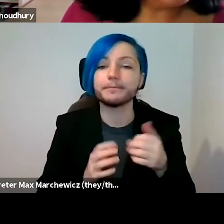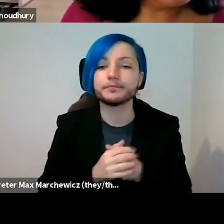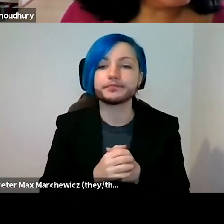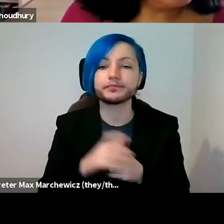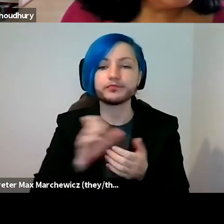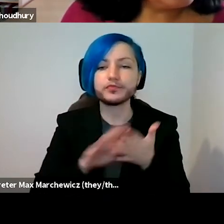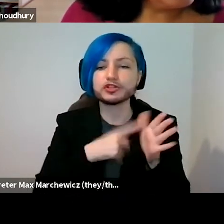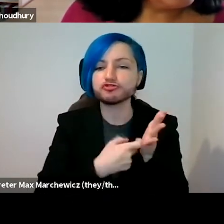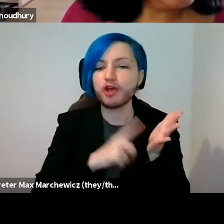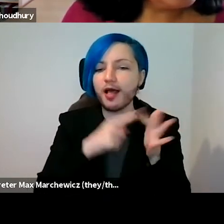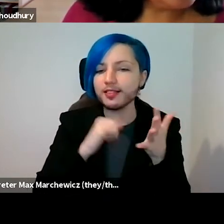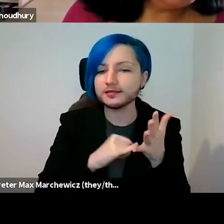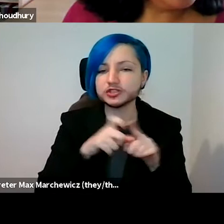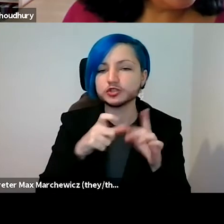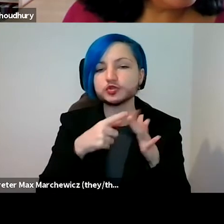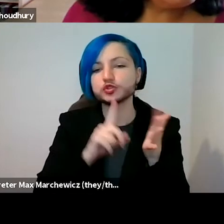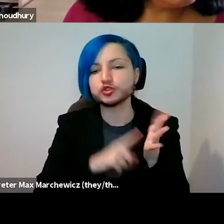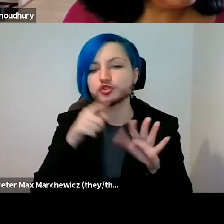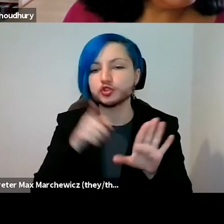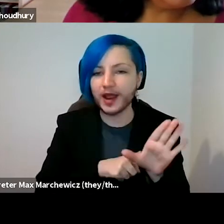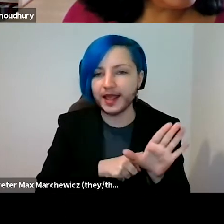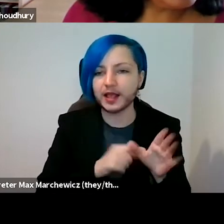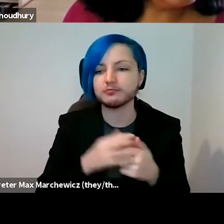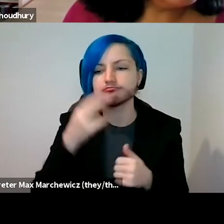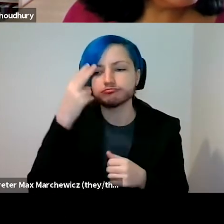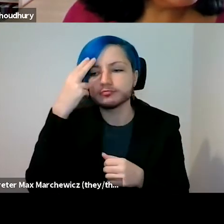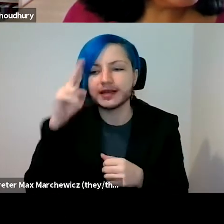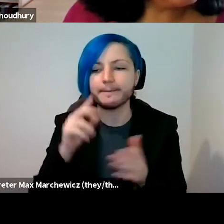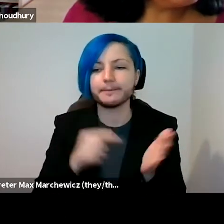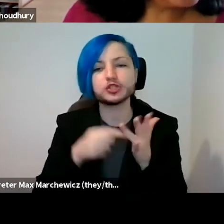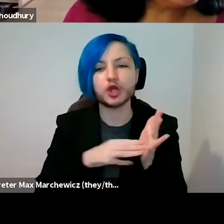called Tom Raw, the Griffin, and I'll share the image again.